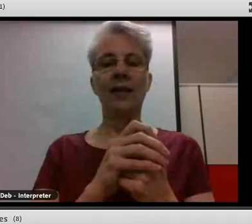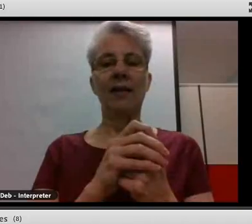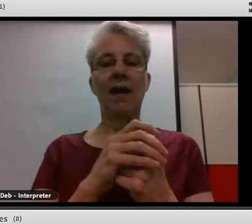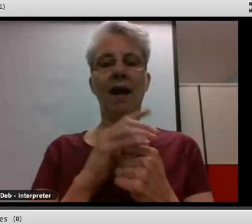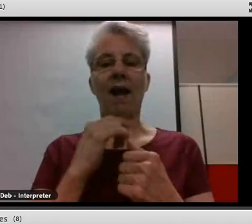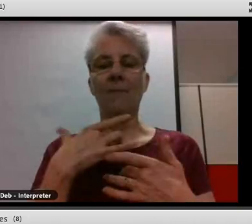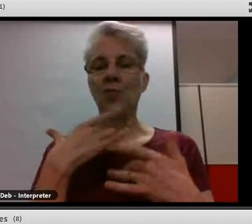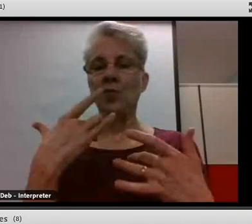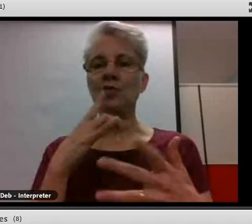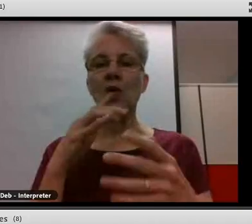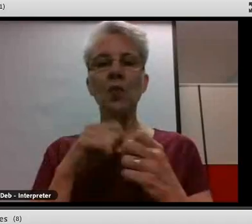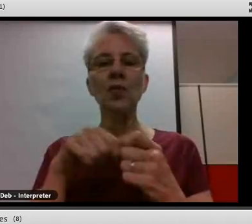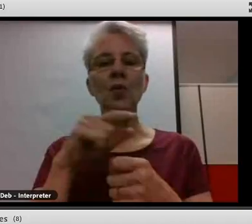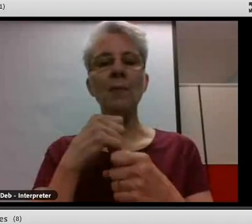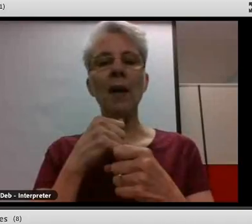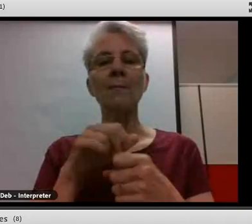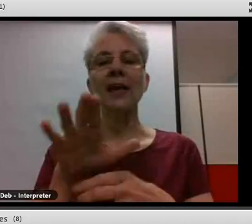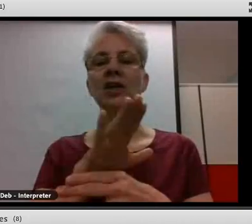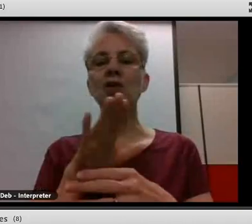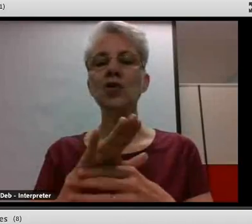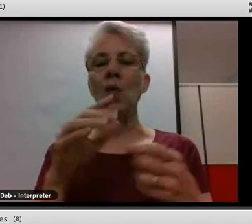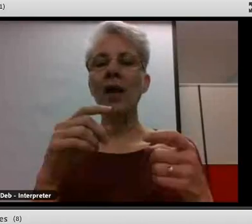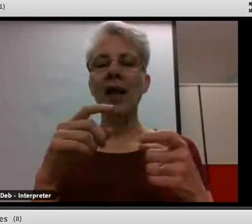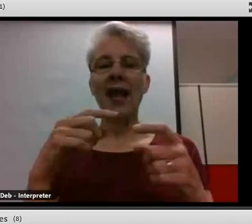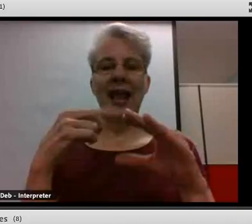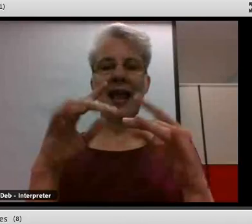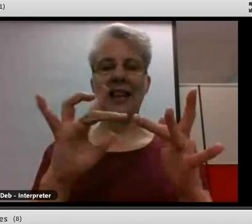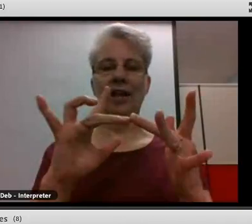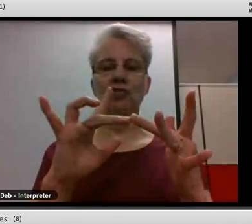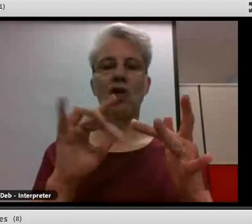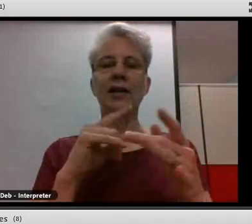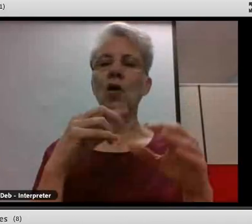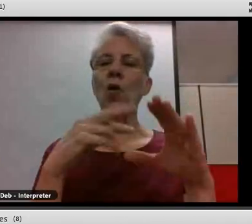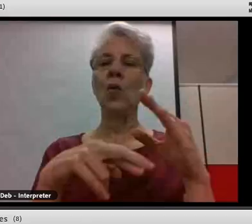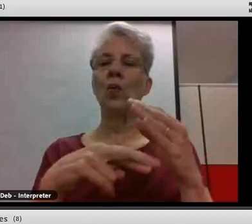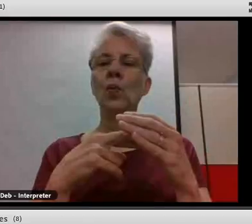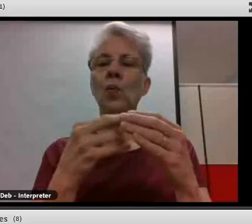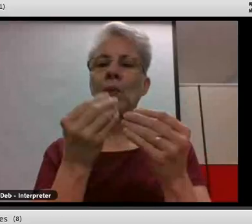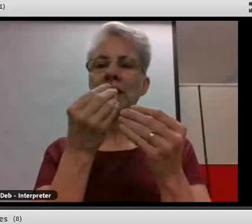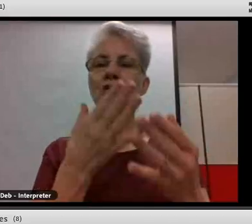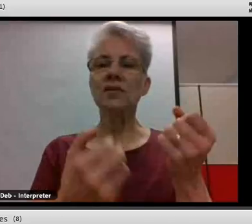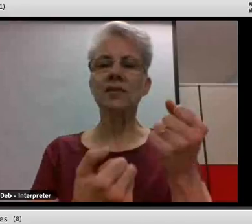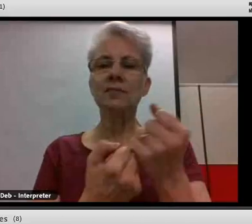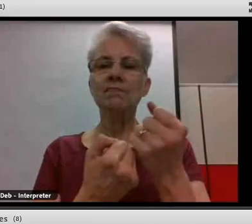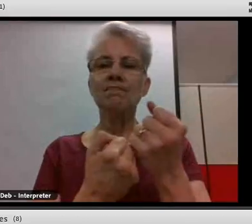and a doctorate in public administration, both from the University of Alabama. Please welcome Dr. Rollins